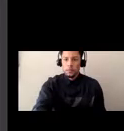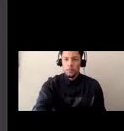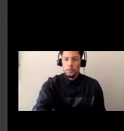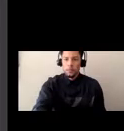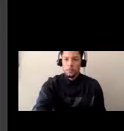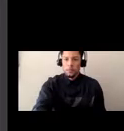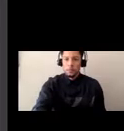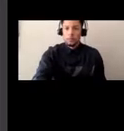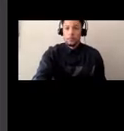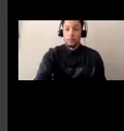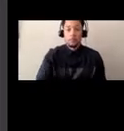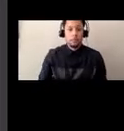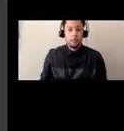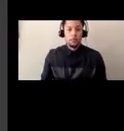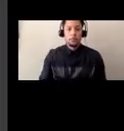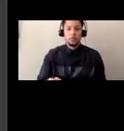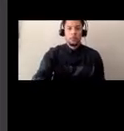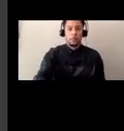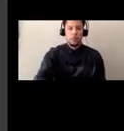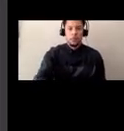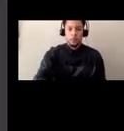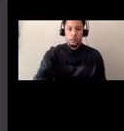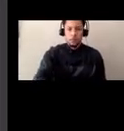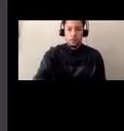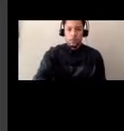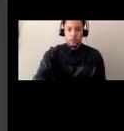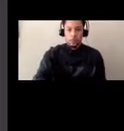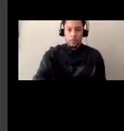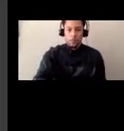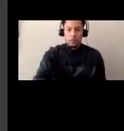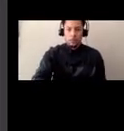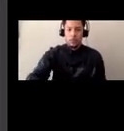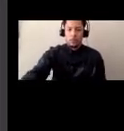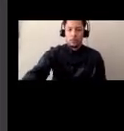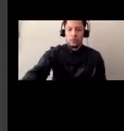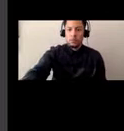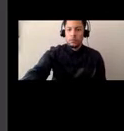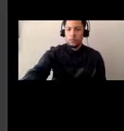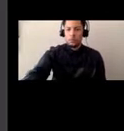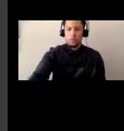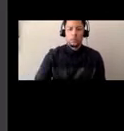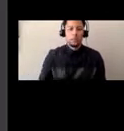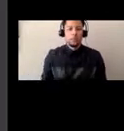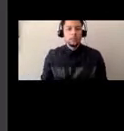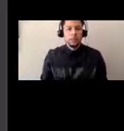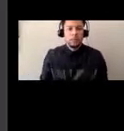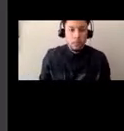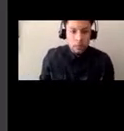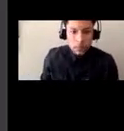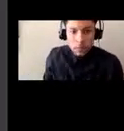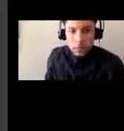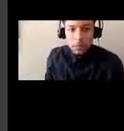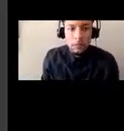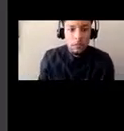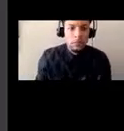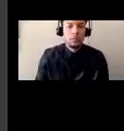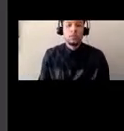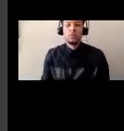virtual communication hub and action organization for the disability community and partners